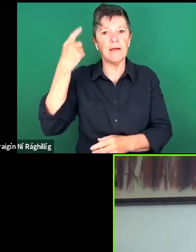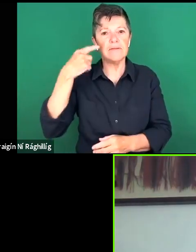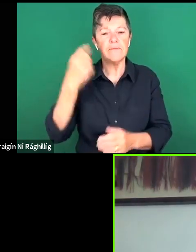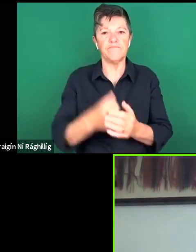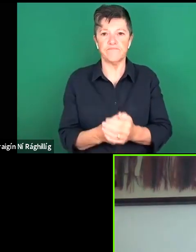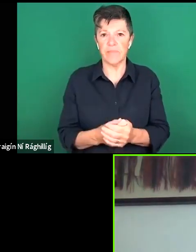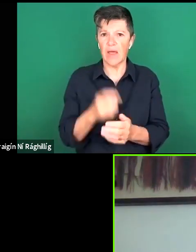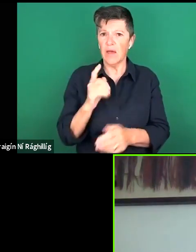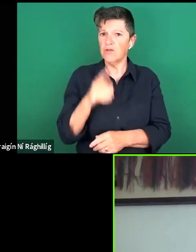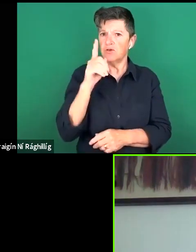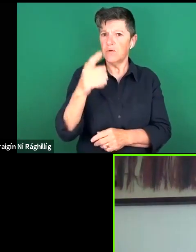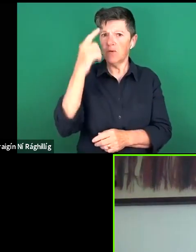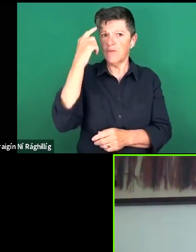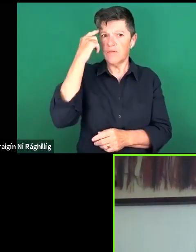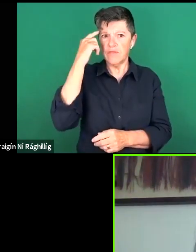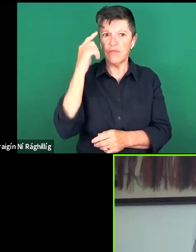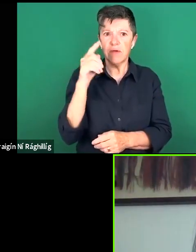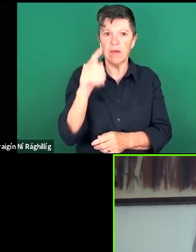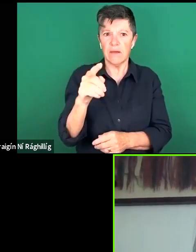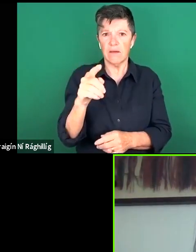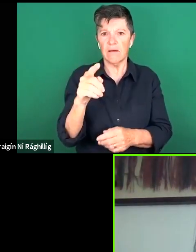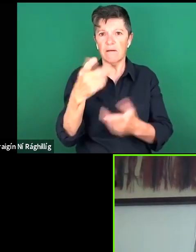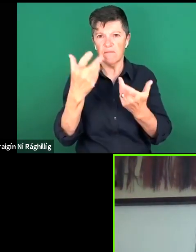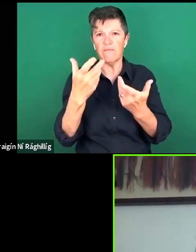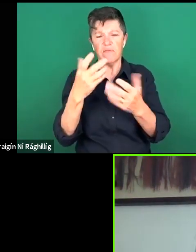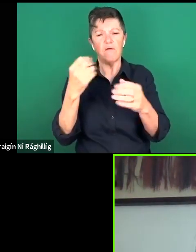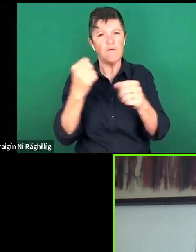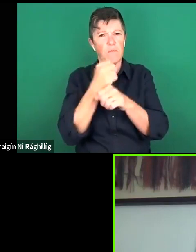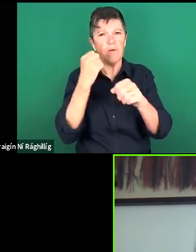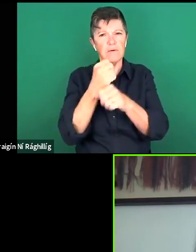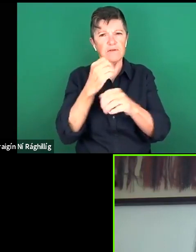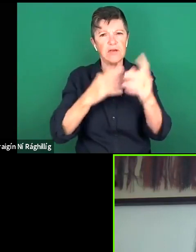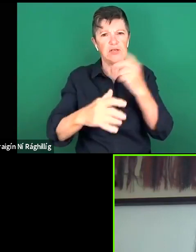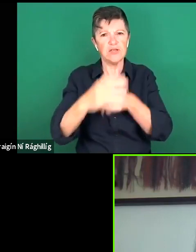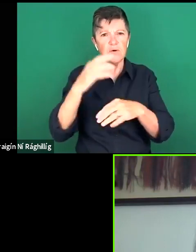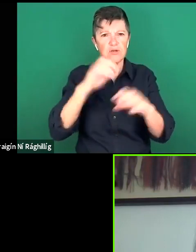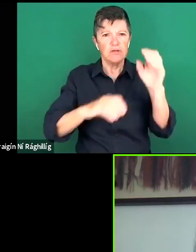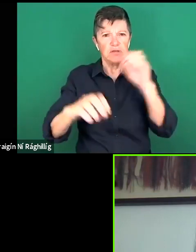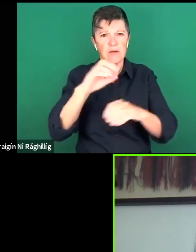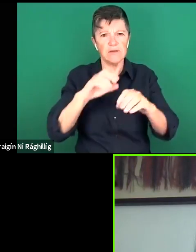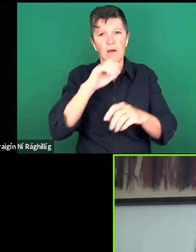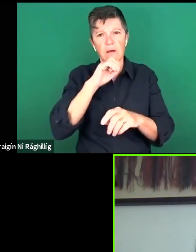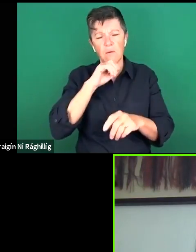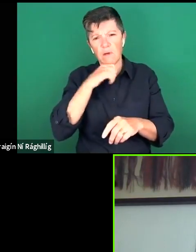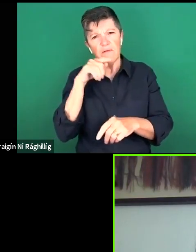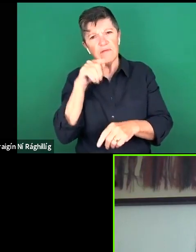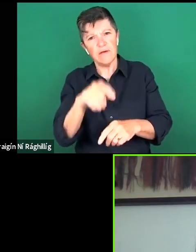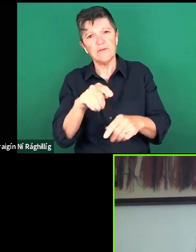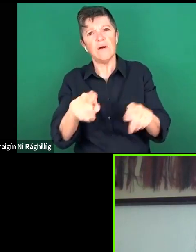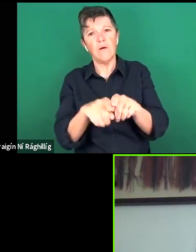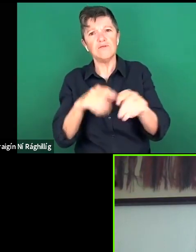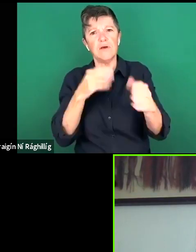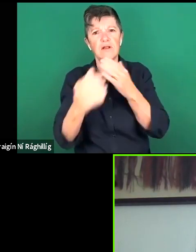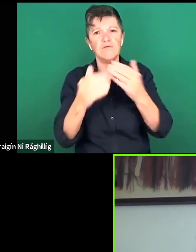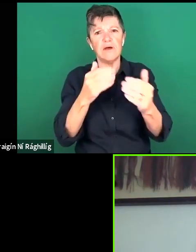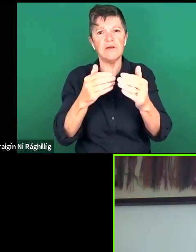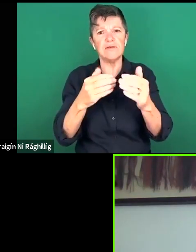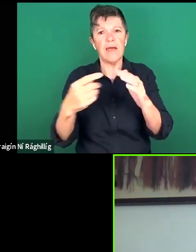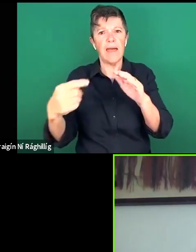in it and within it's form it also in cluds people in to the order of rule. Whereas the second